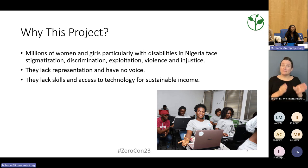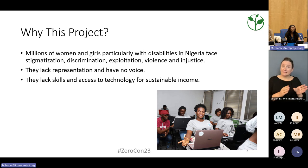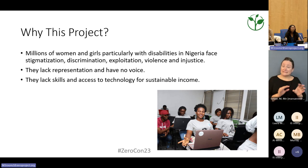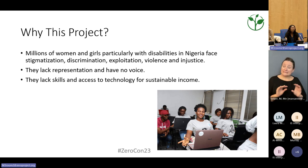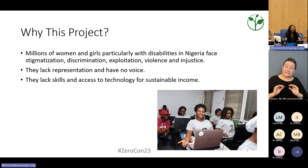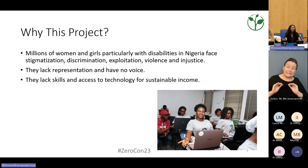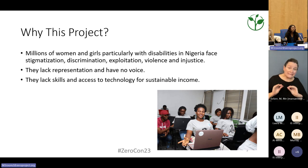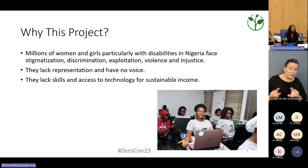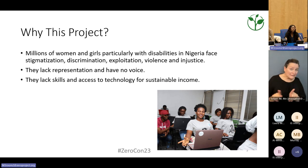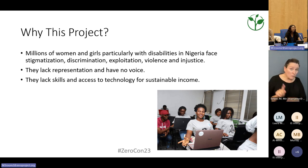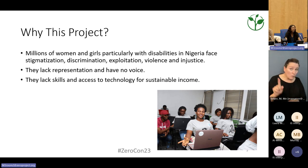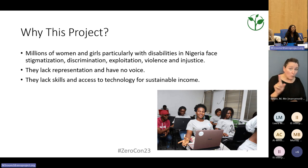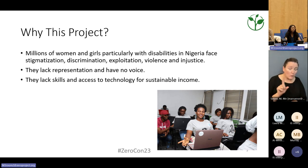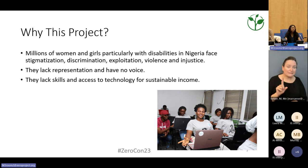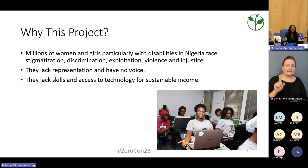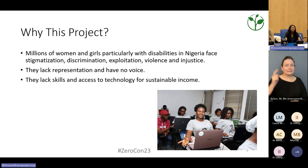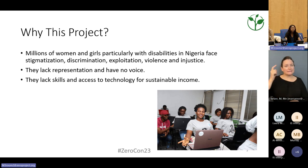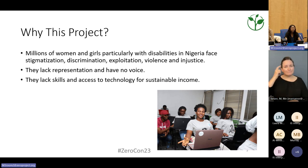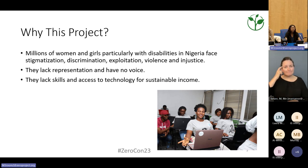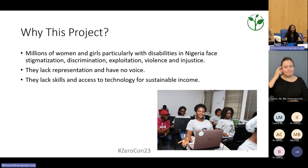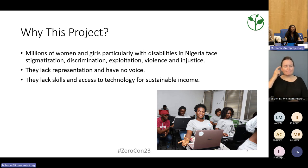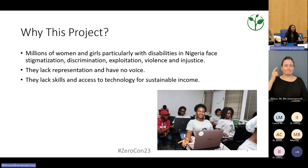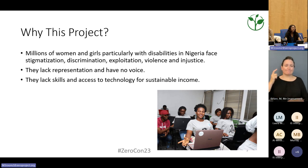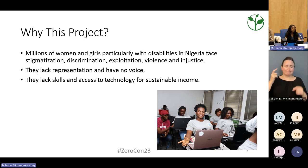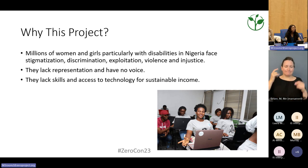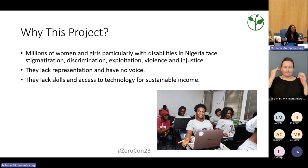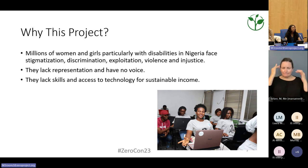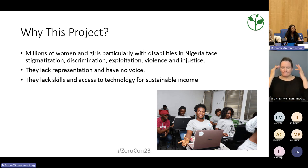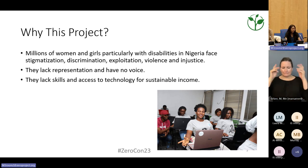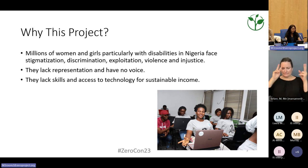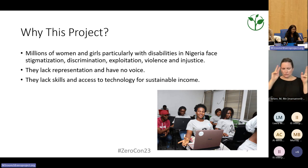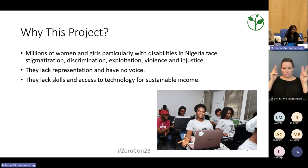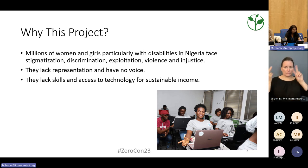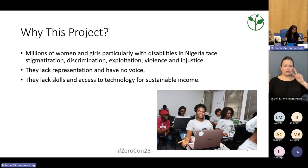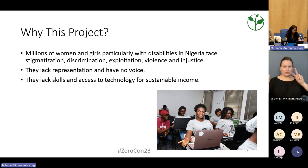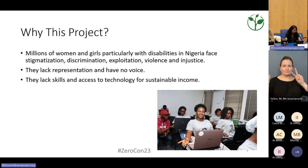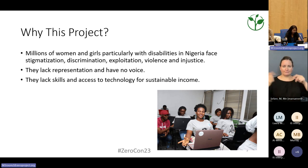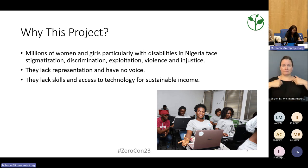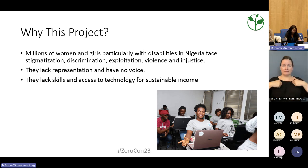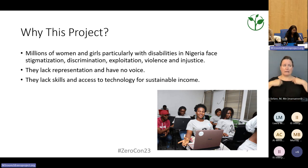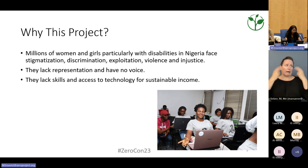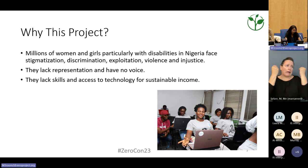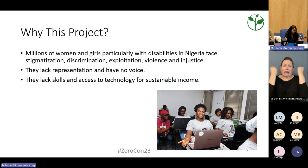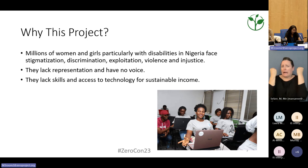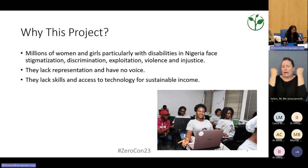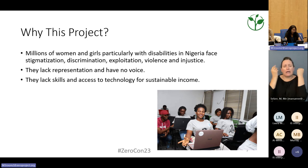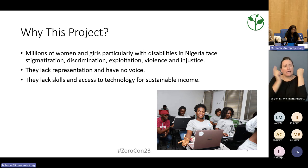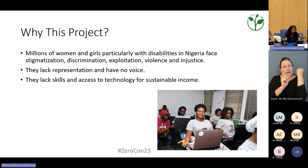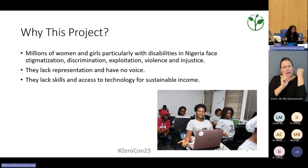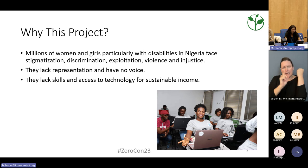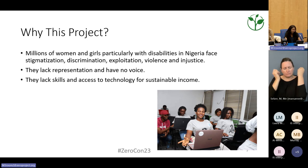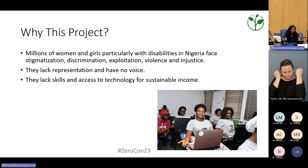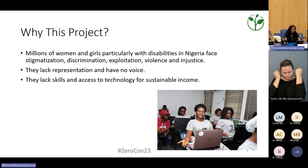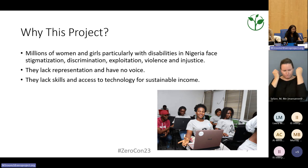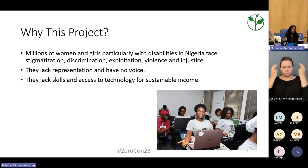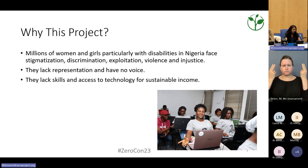through all kind of support to be able to move from victims to leaders. I have a lot of success